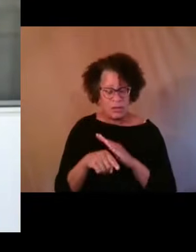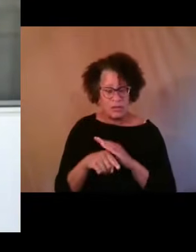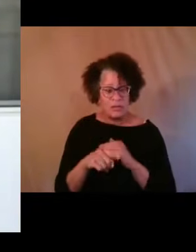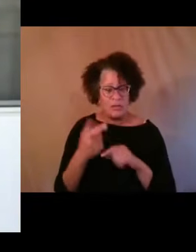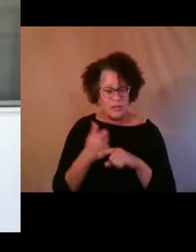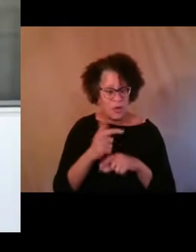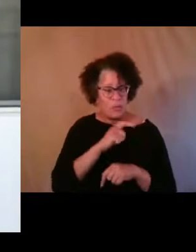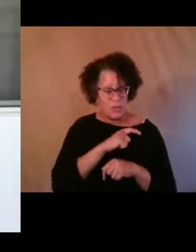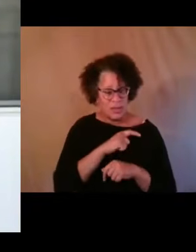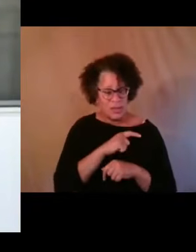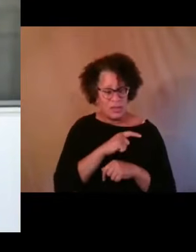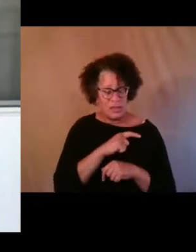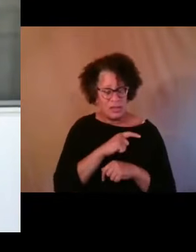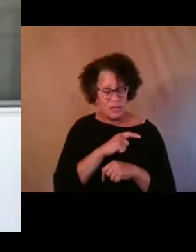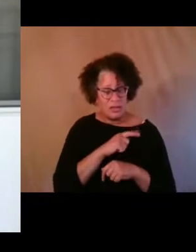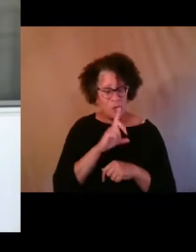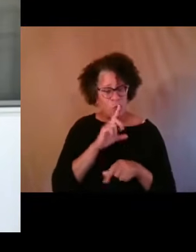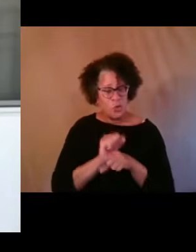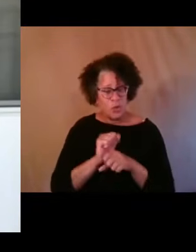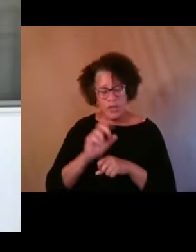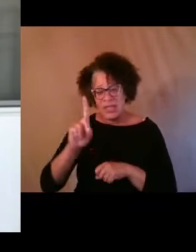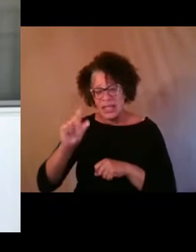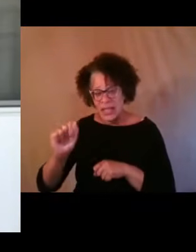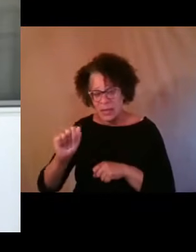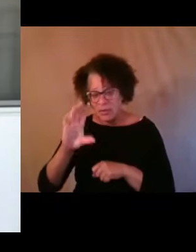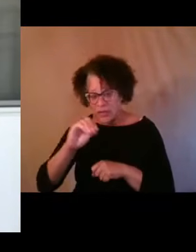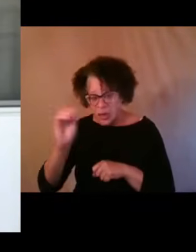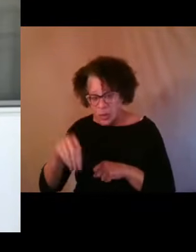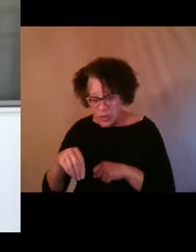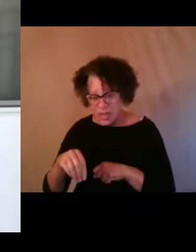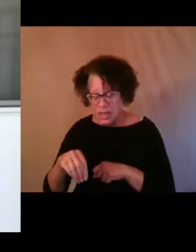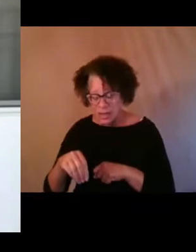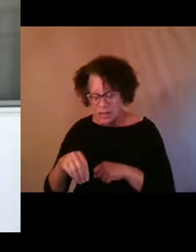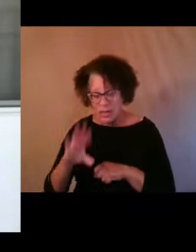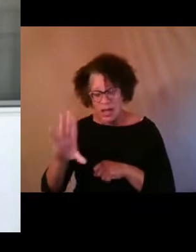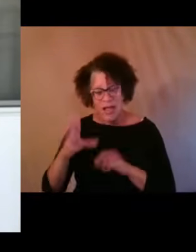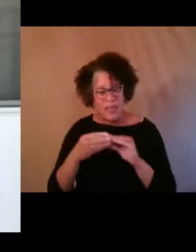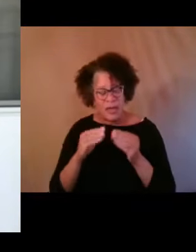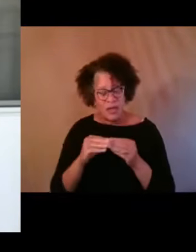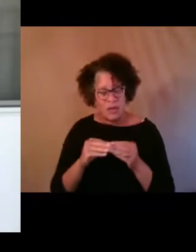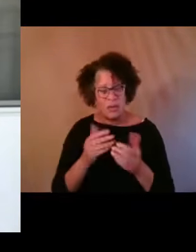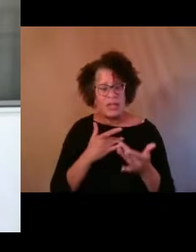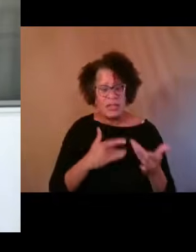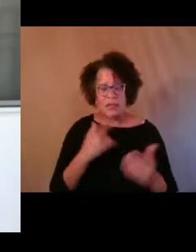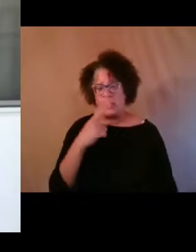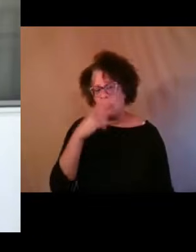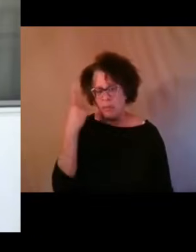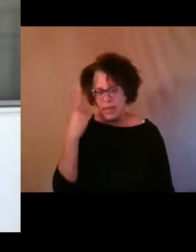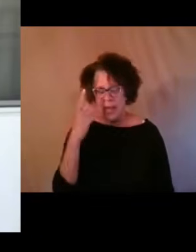Meaning that, of that number, the majority are Black and Brown disabled folks